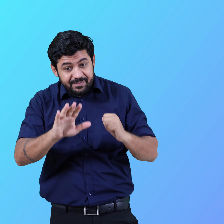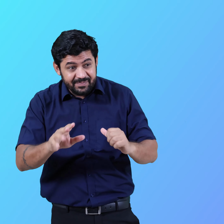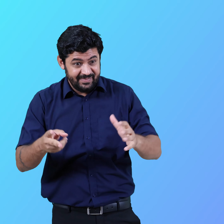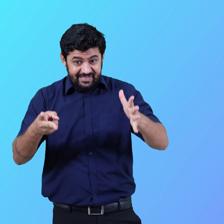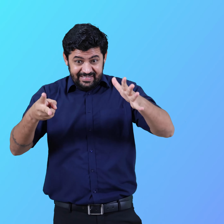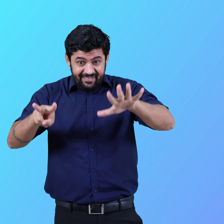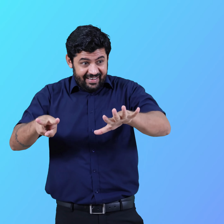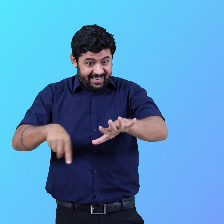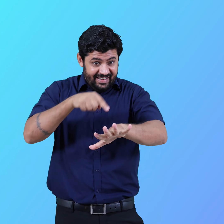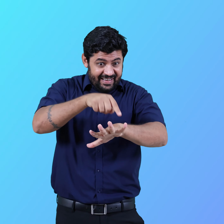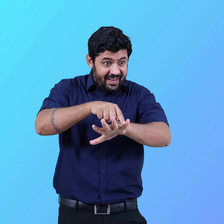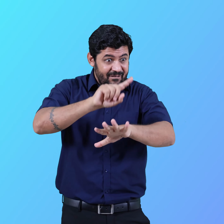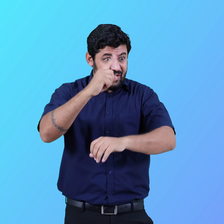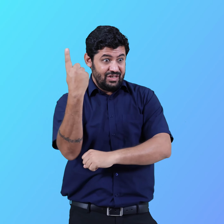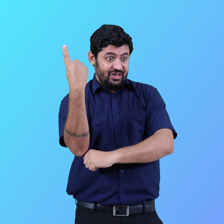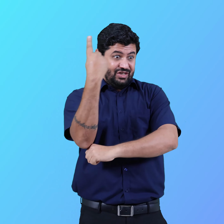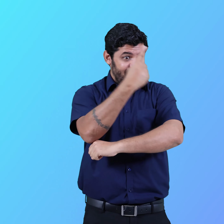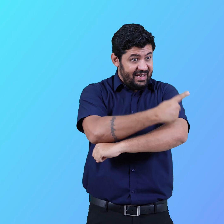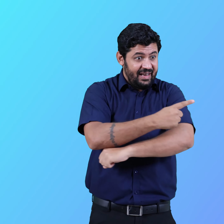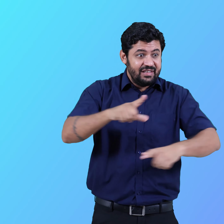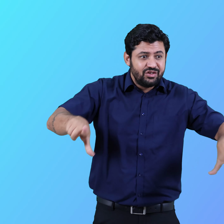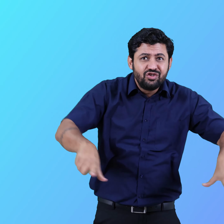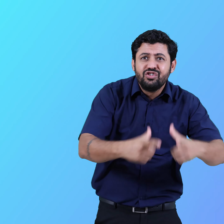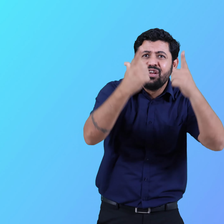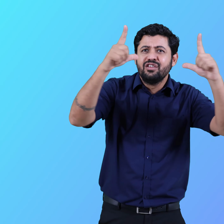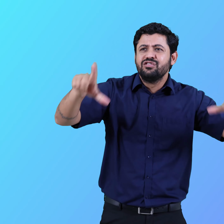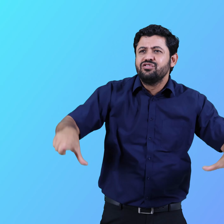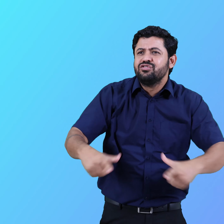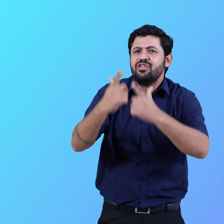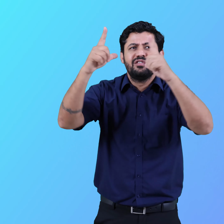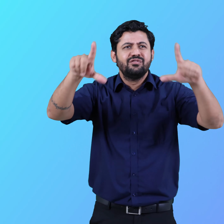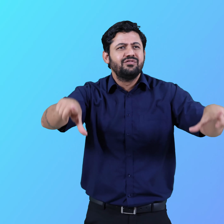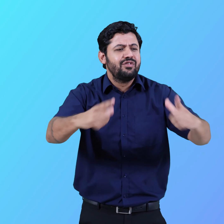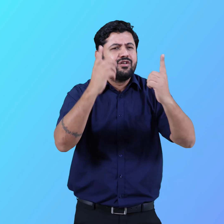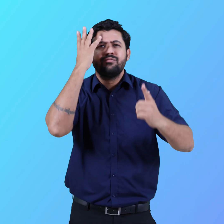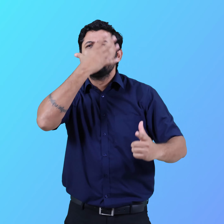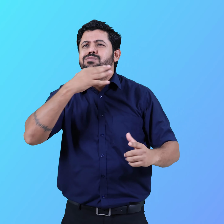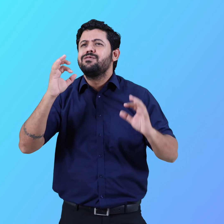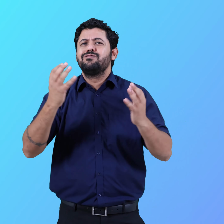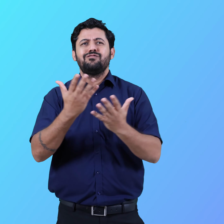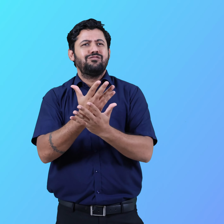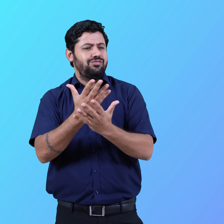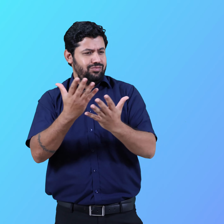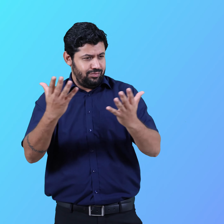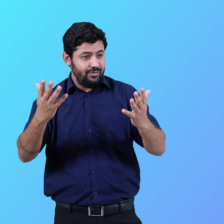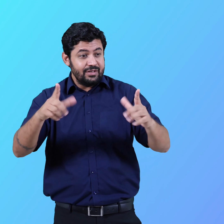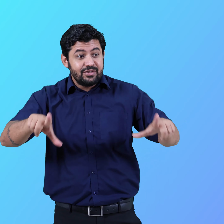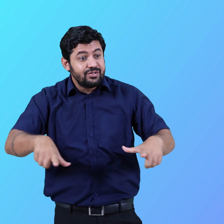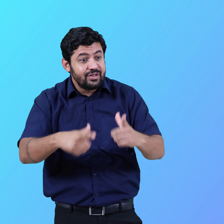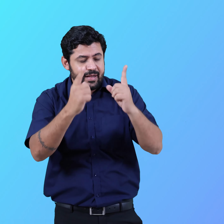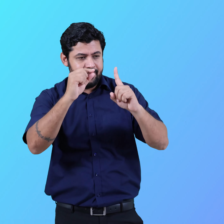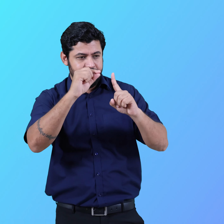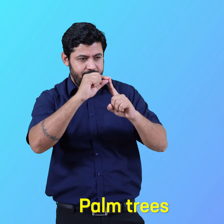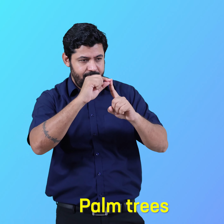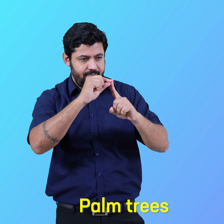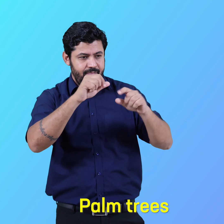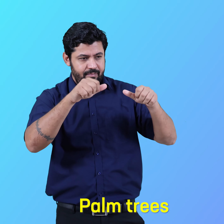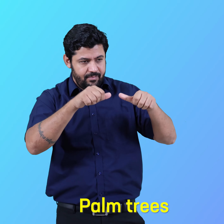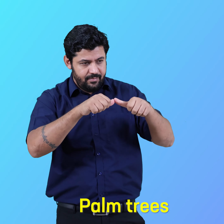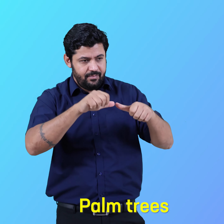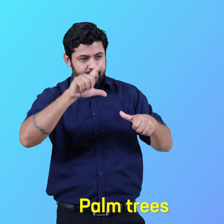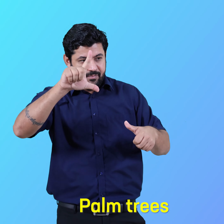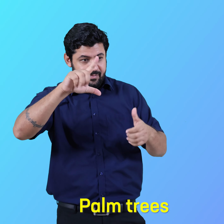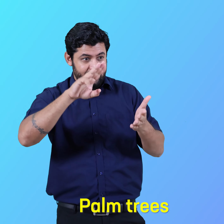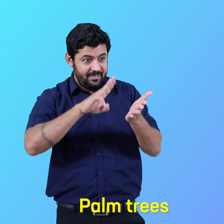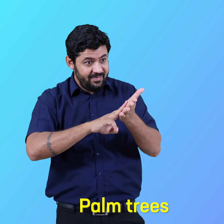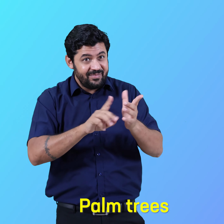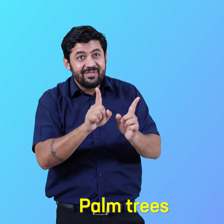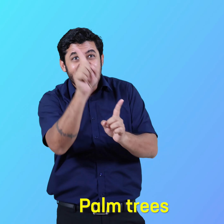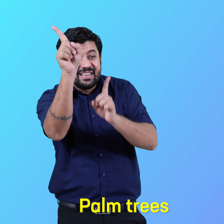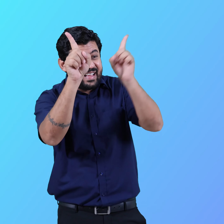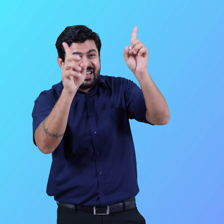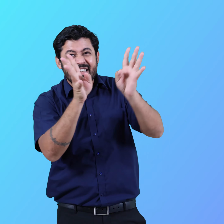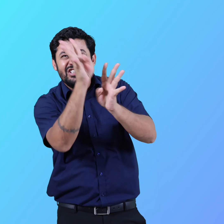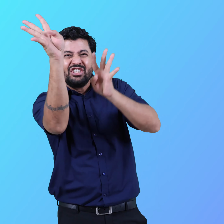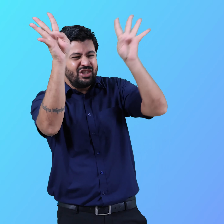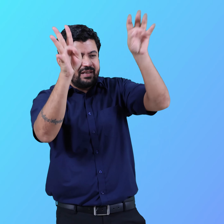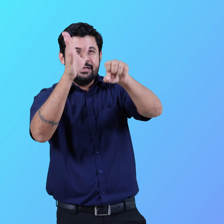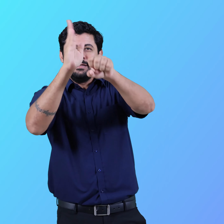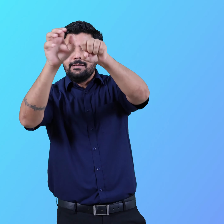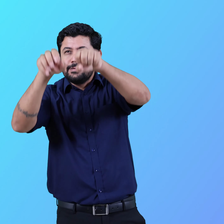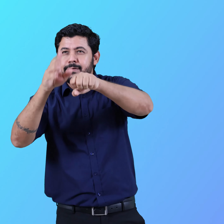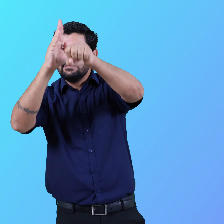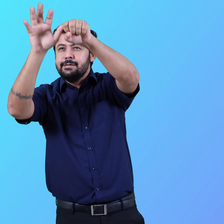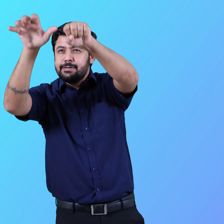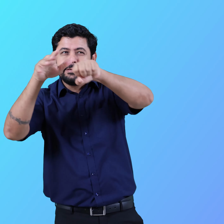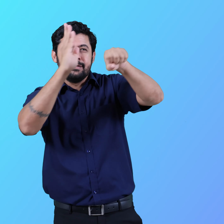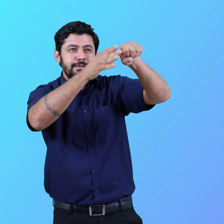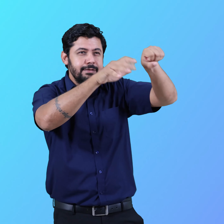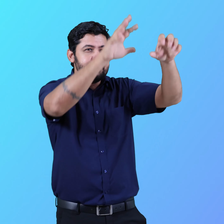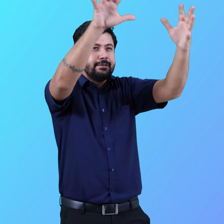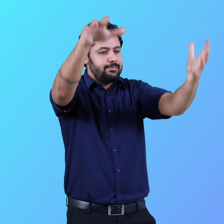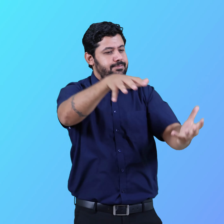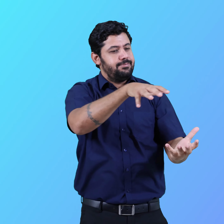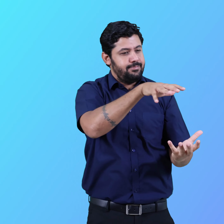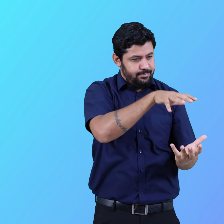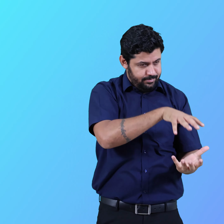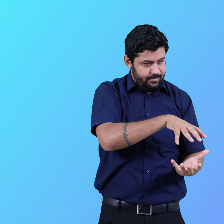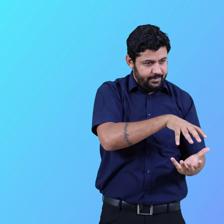On the first day you will take good fruit from fruit trees. And you will take branches from palm trees,